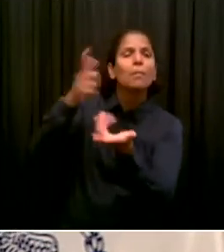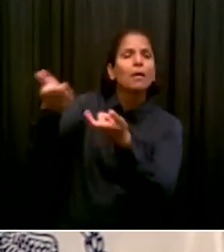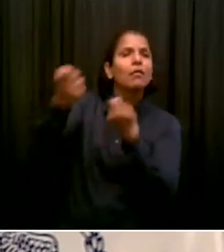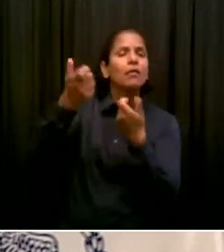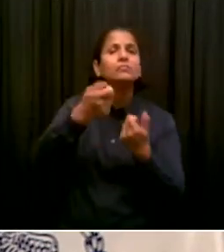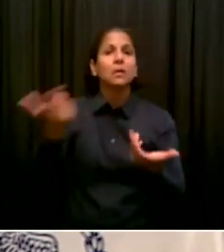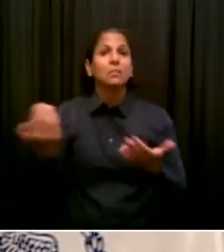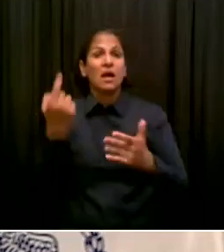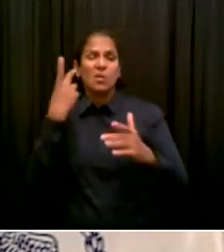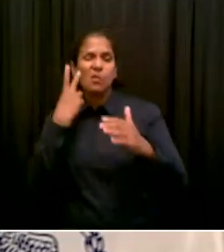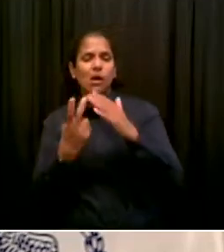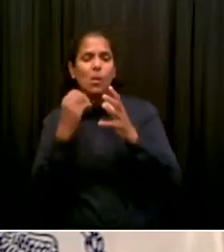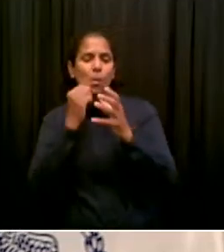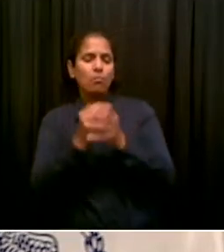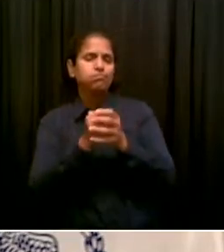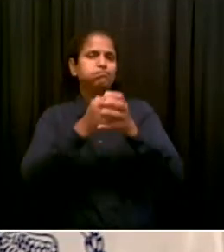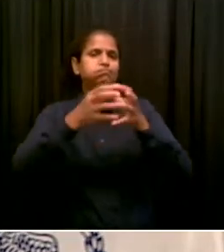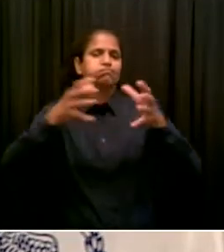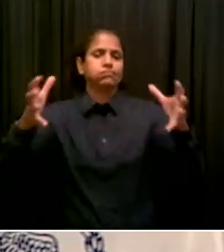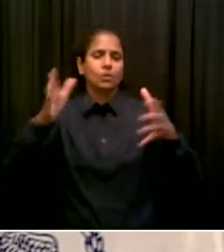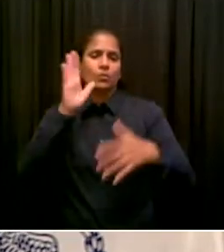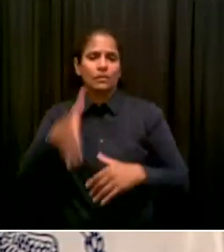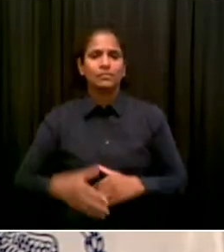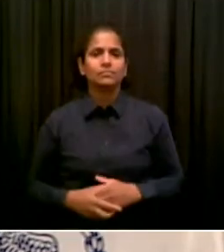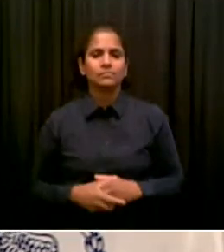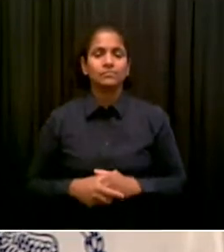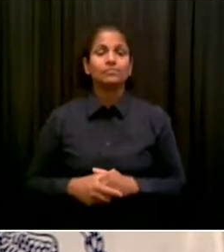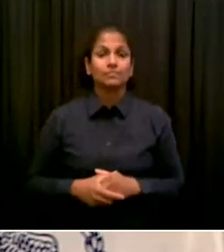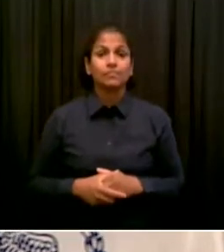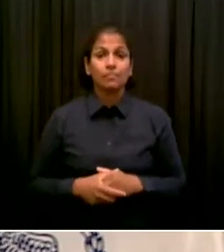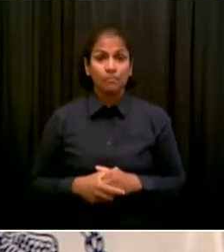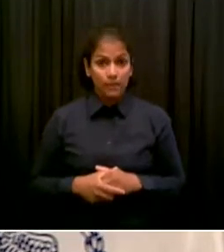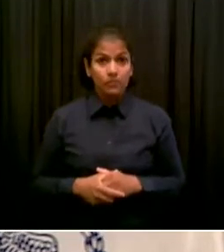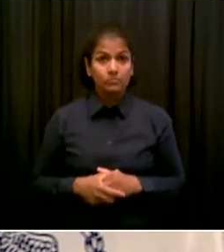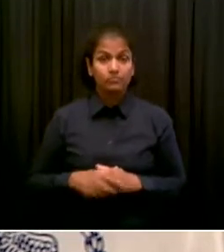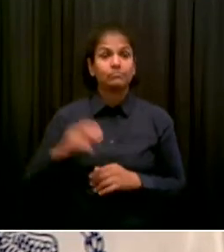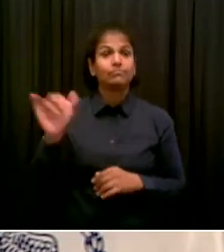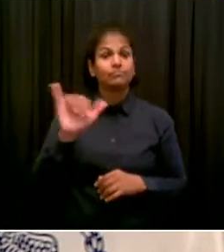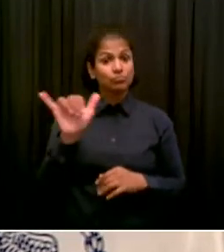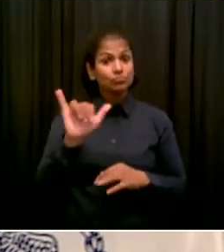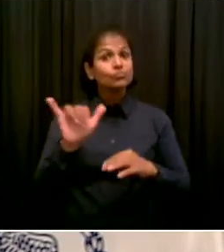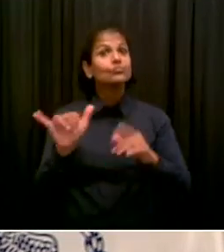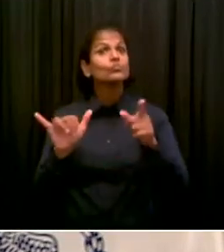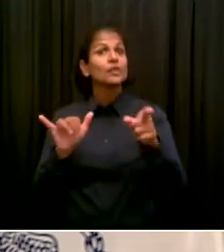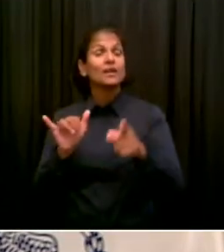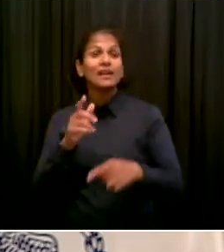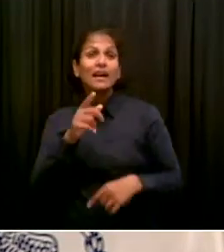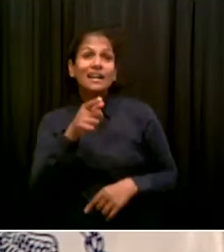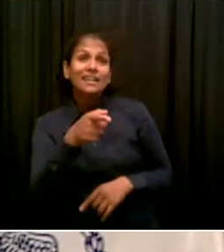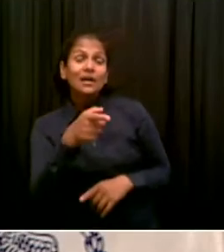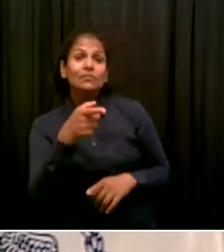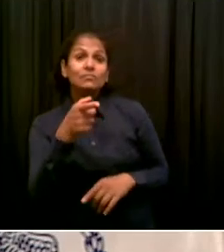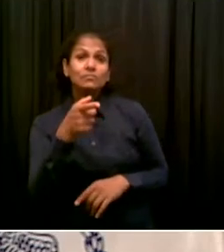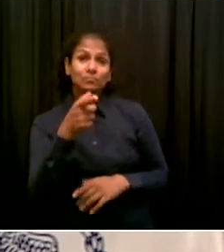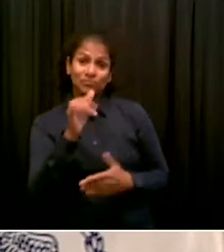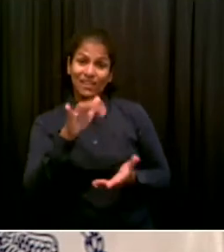AND IT WILL GROW PRAIDLY. ALSO REALLY IMPORTANT TO NOTE,